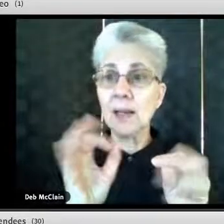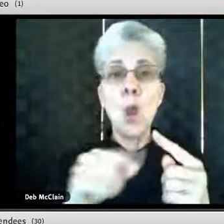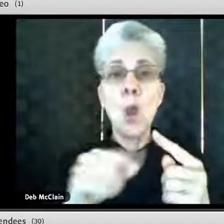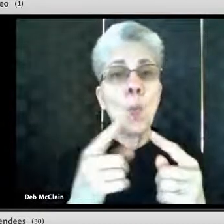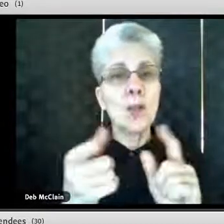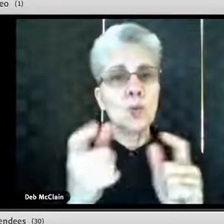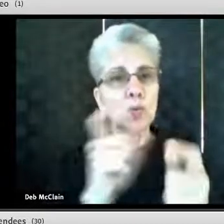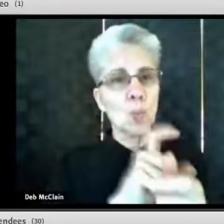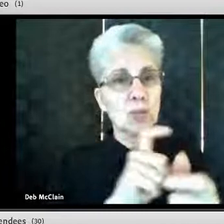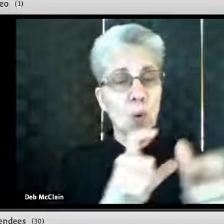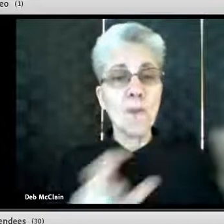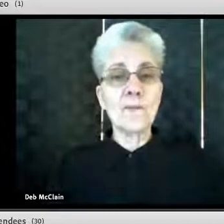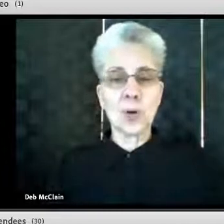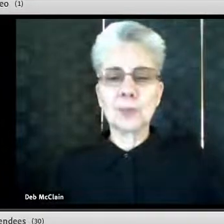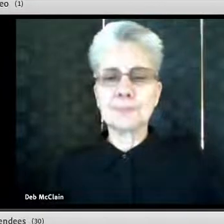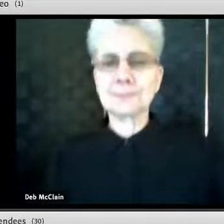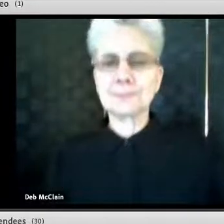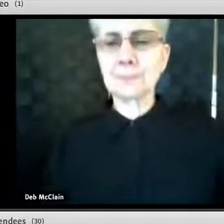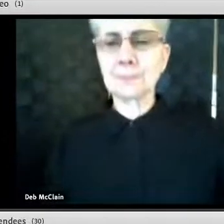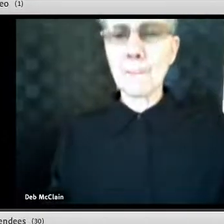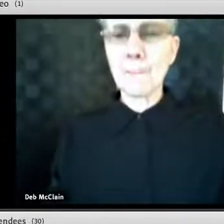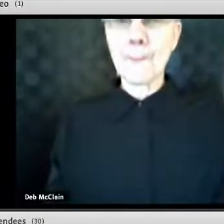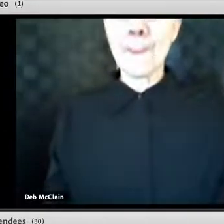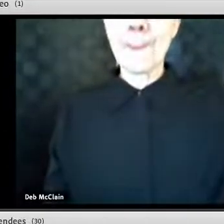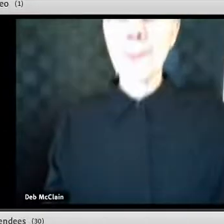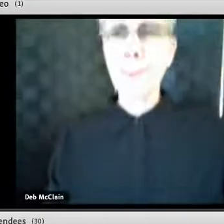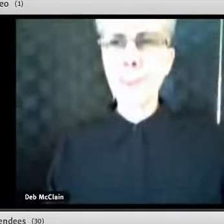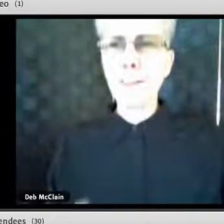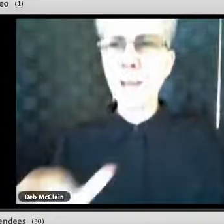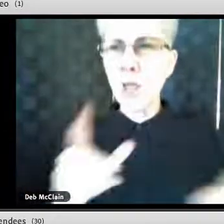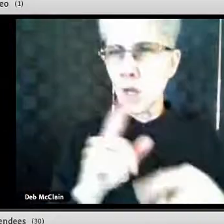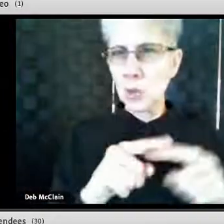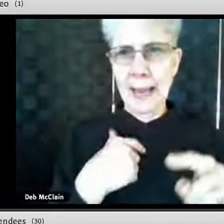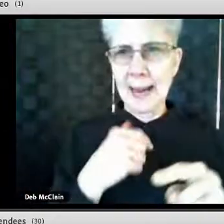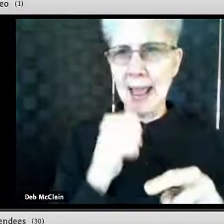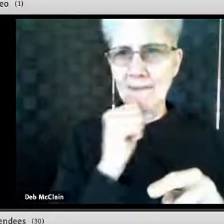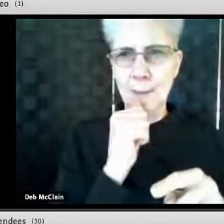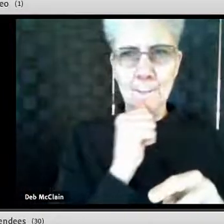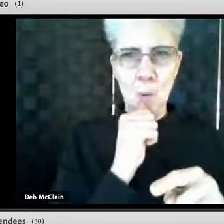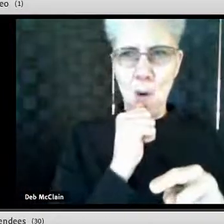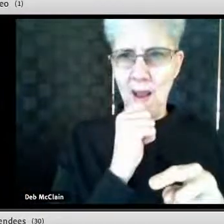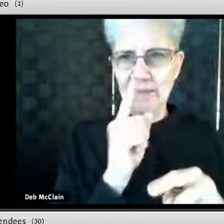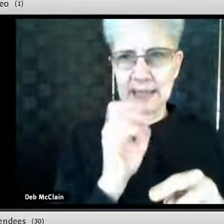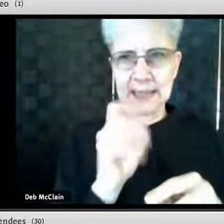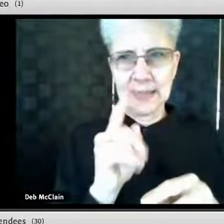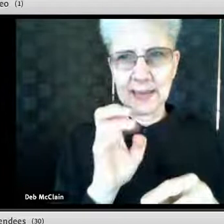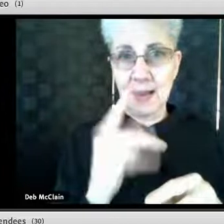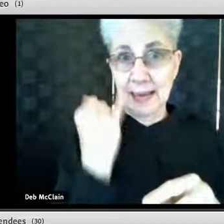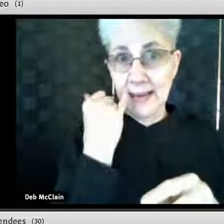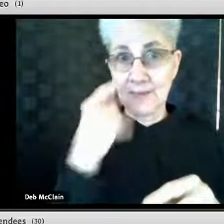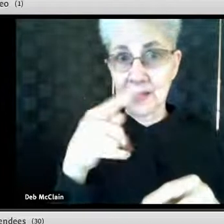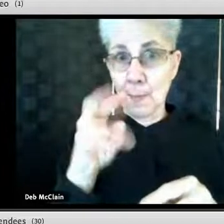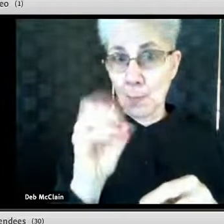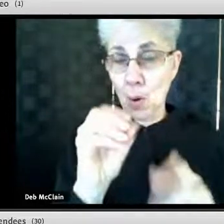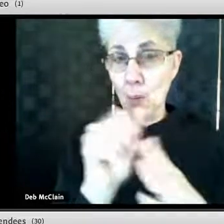And when you switch over, it's a very quick switch, you can't have a private TikTok if it's a Pro account,